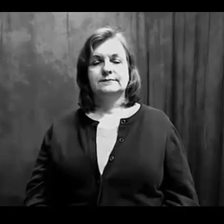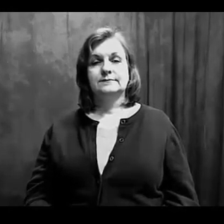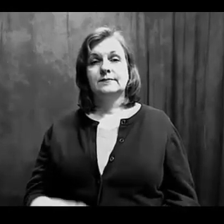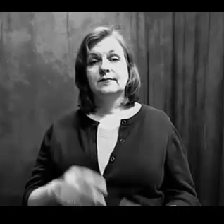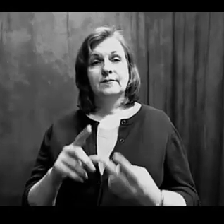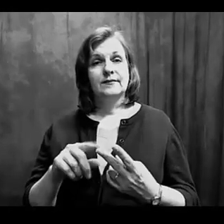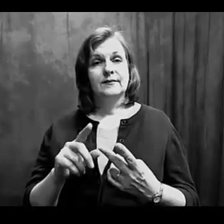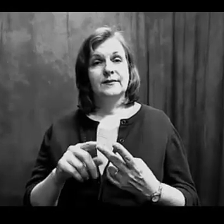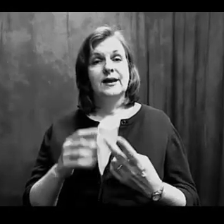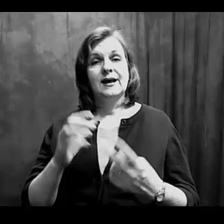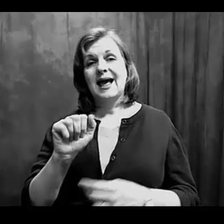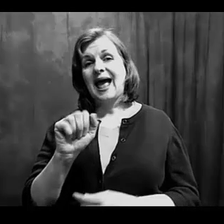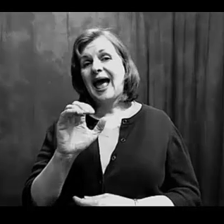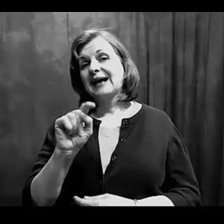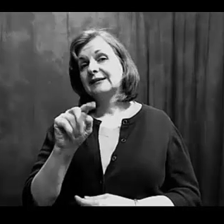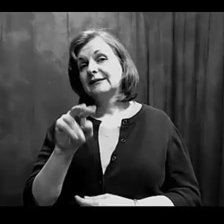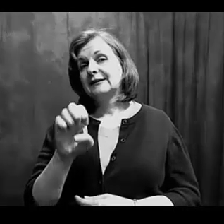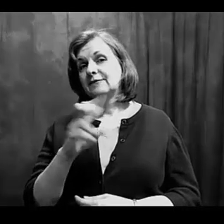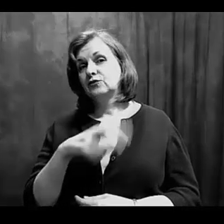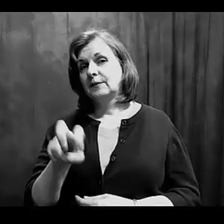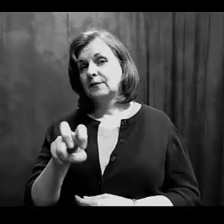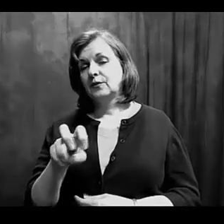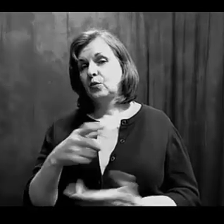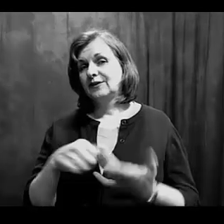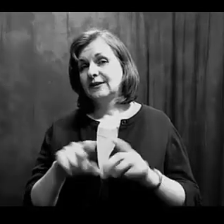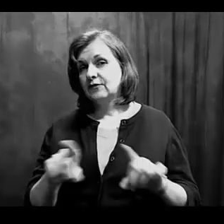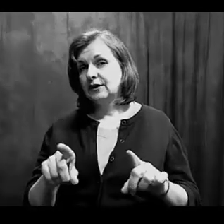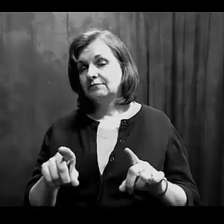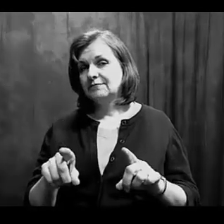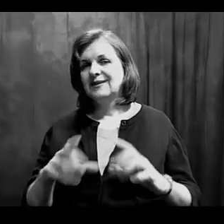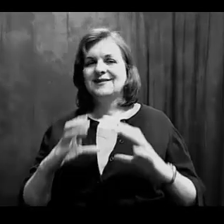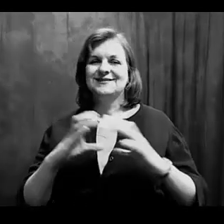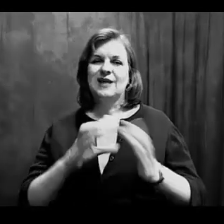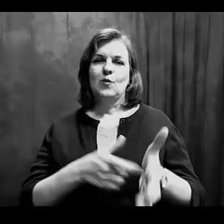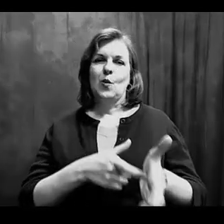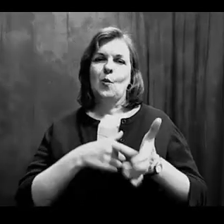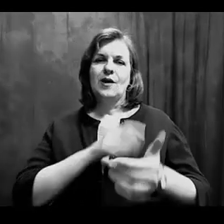so the difference with active transport is that the cell is going to use a ton of energy